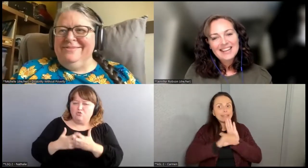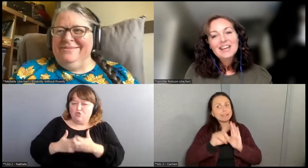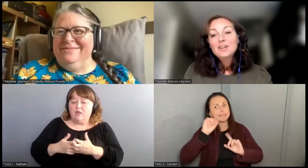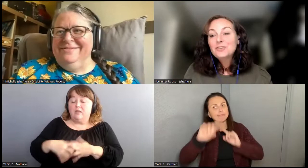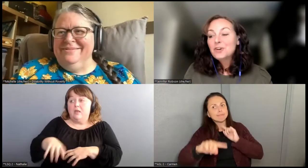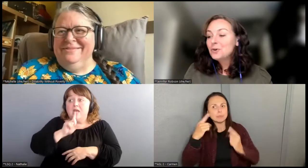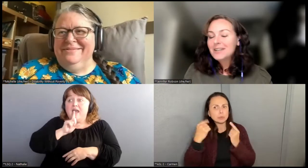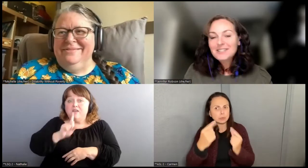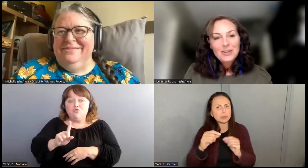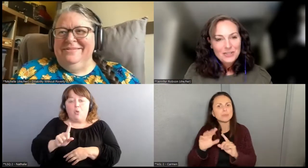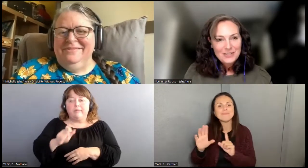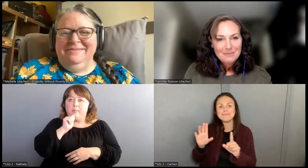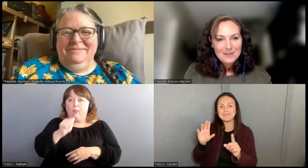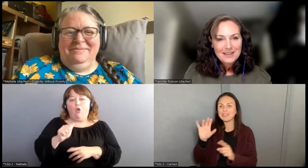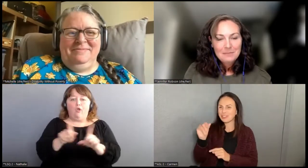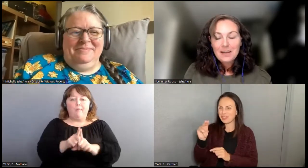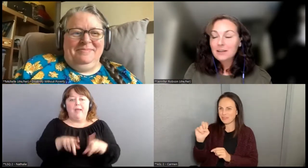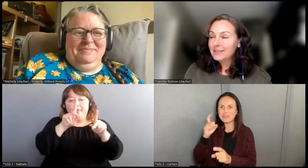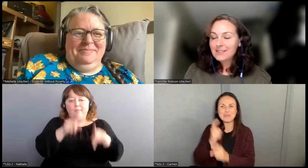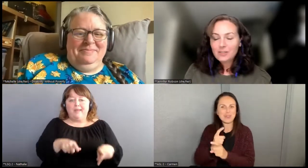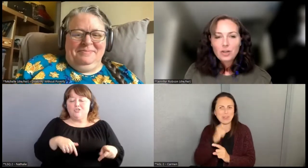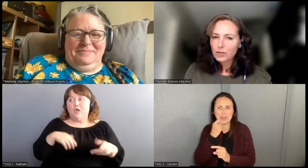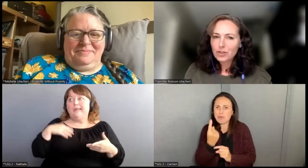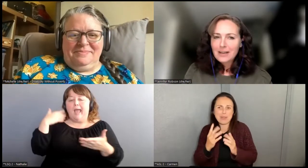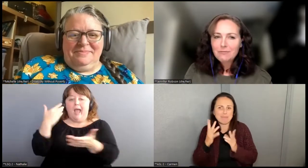TO DO. IT IS NOT JUST SOMEBODY -- IT SHOULD NEVER